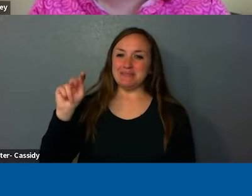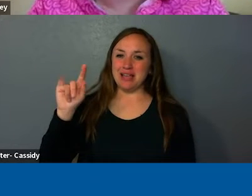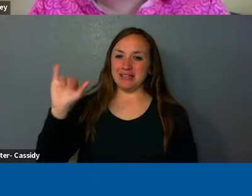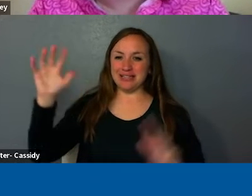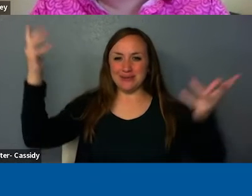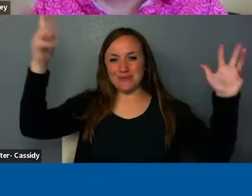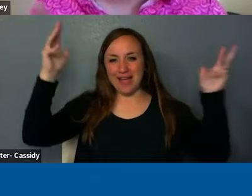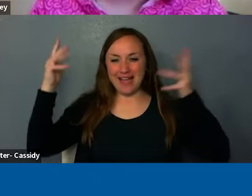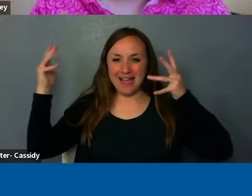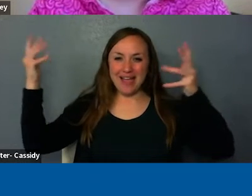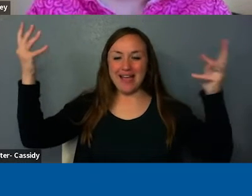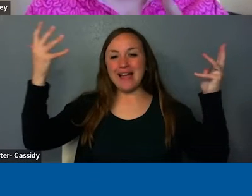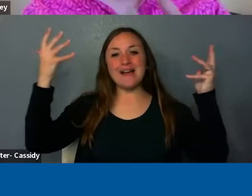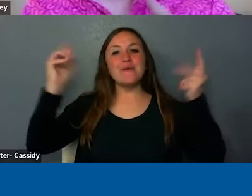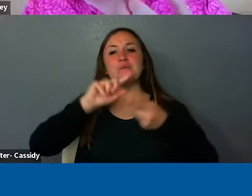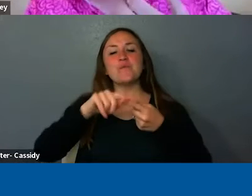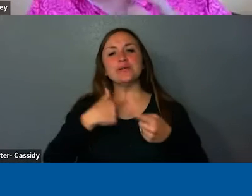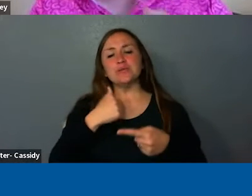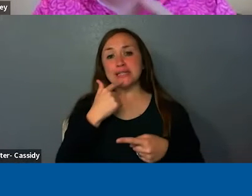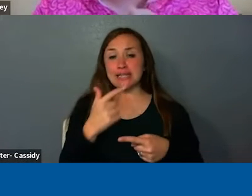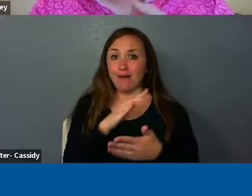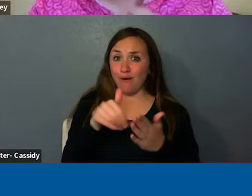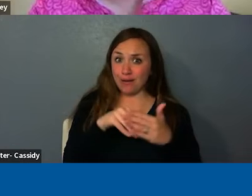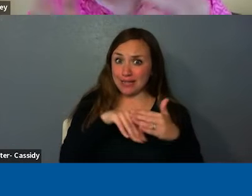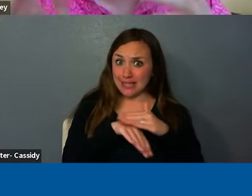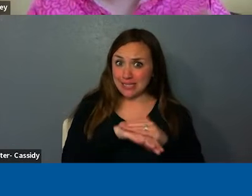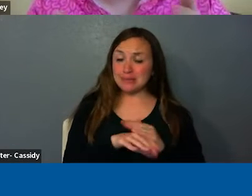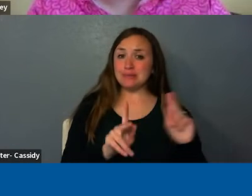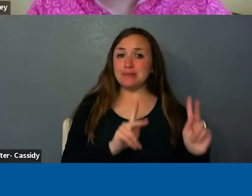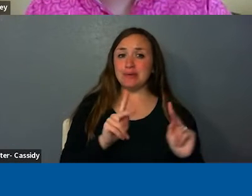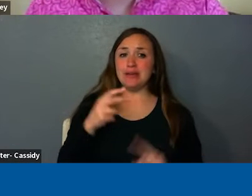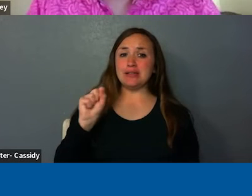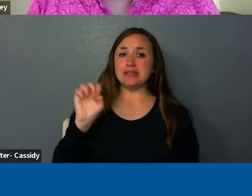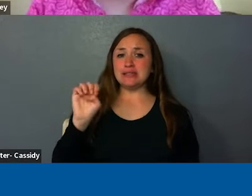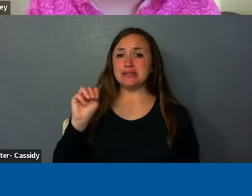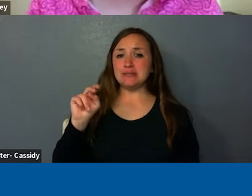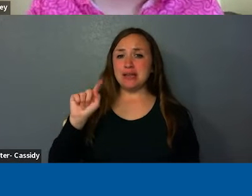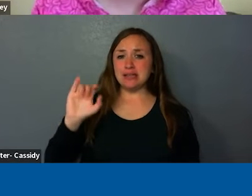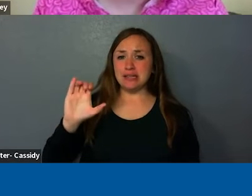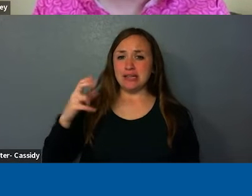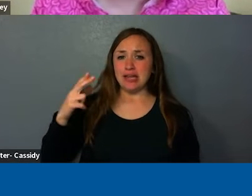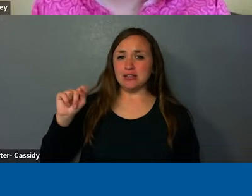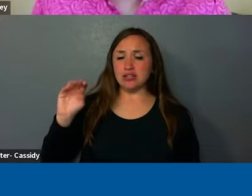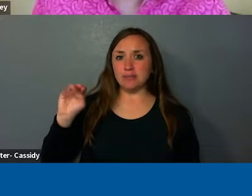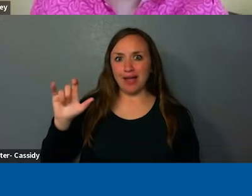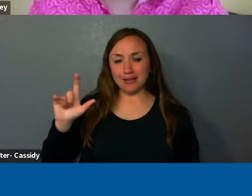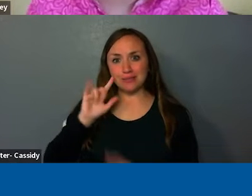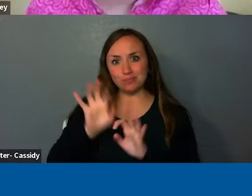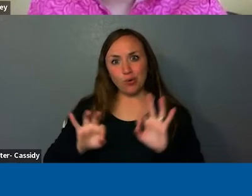So, you know, when we're saying like, as accessibility people, semantic HTML is important, here's another thing it does for you for free that you might not be aware of.